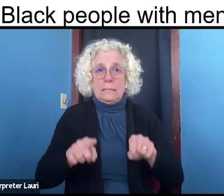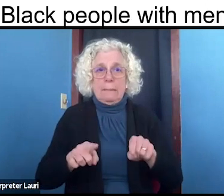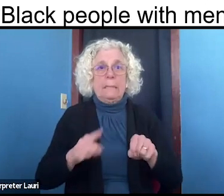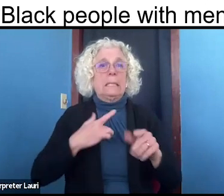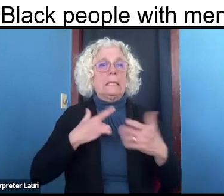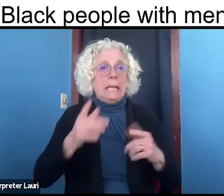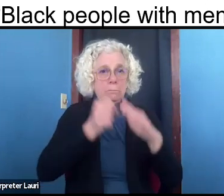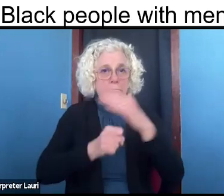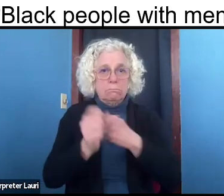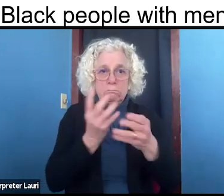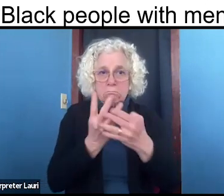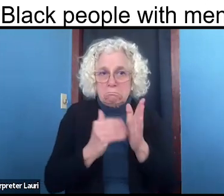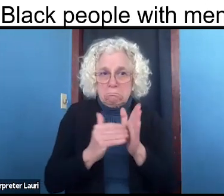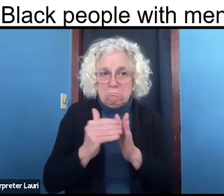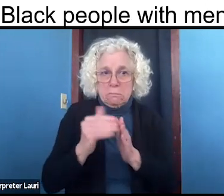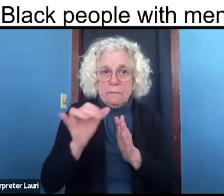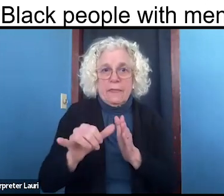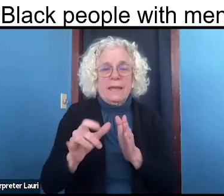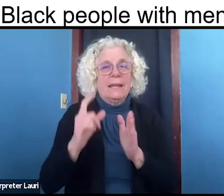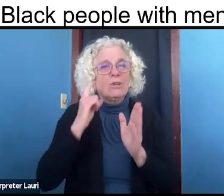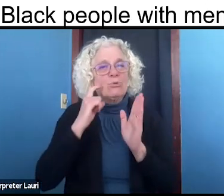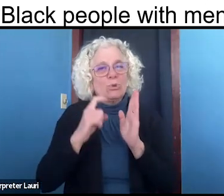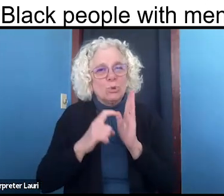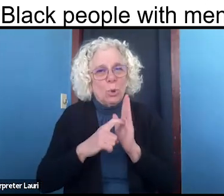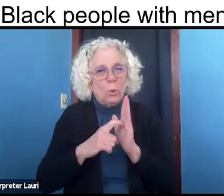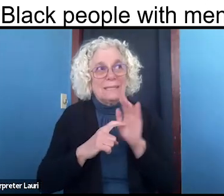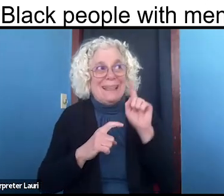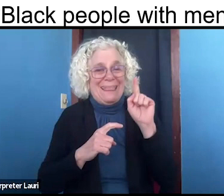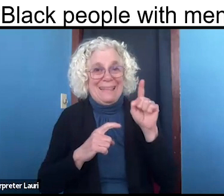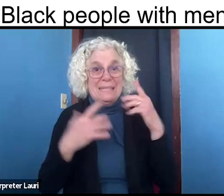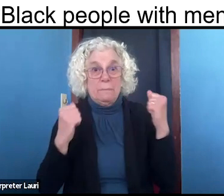It's really important to note that unmet behavioral health needs, due to compounded